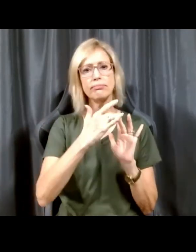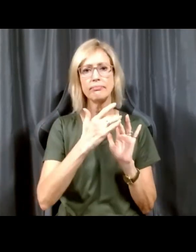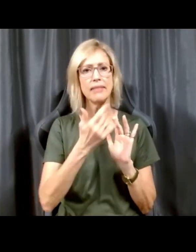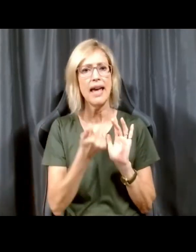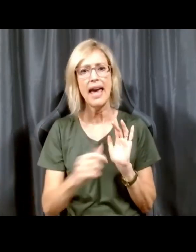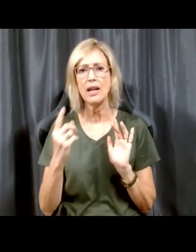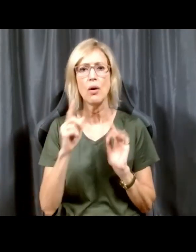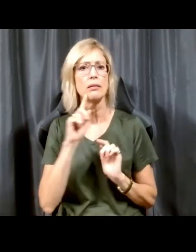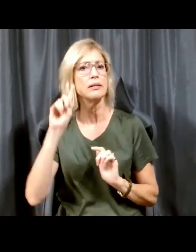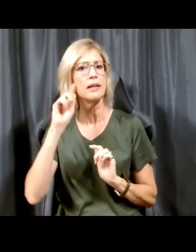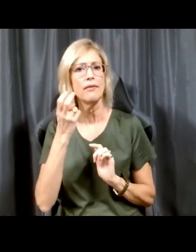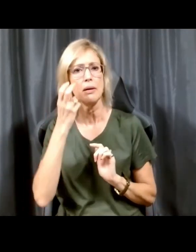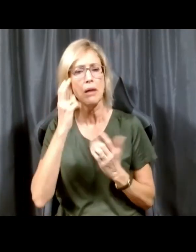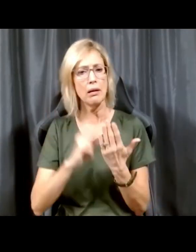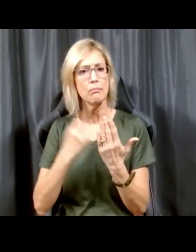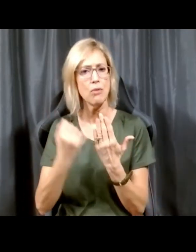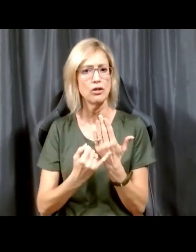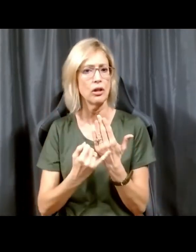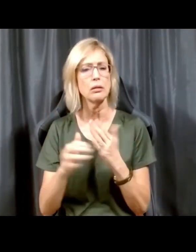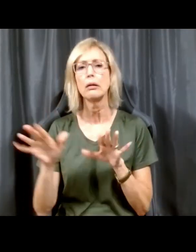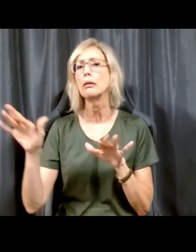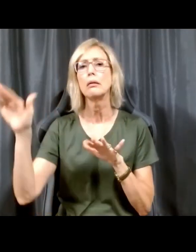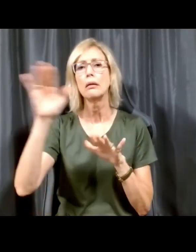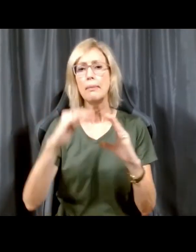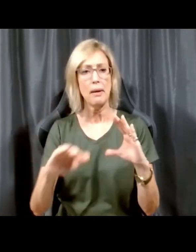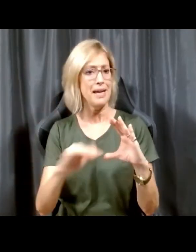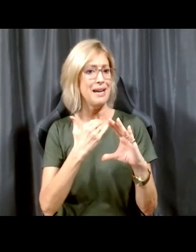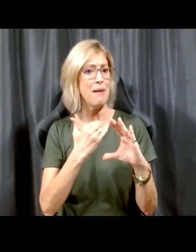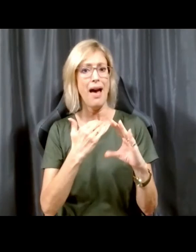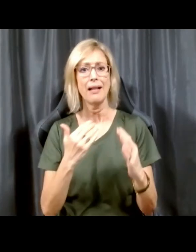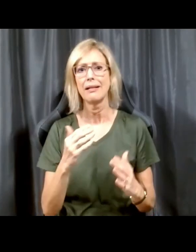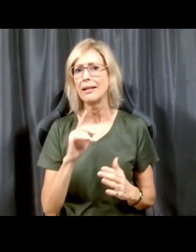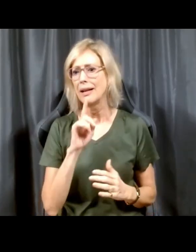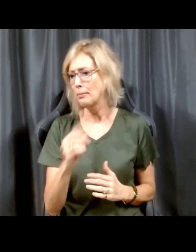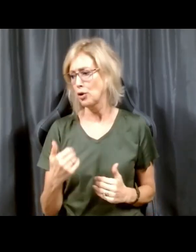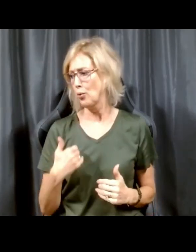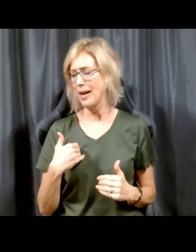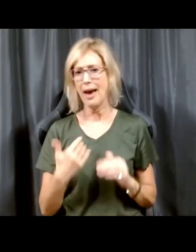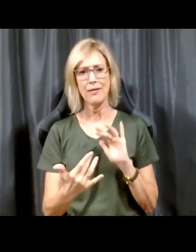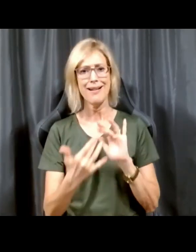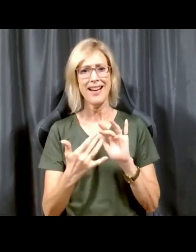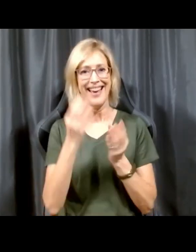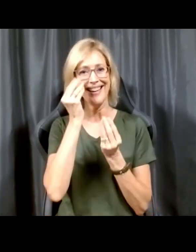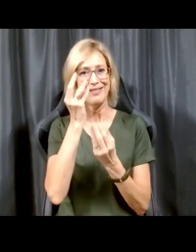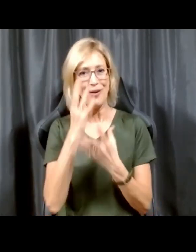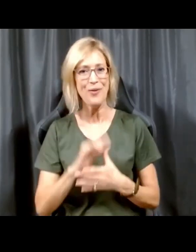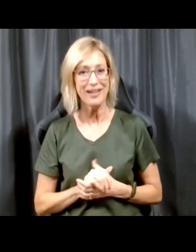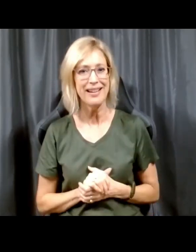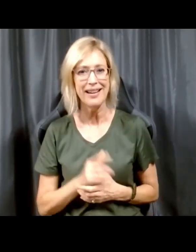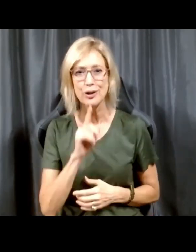/Blind Project, somewhere in an email I'm sure is our contact information. Make sure you get it and you can